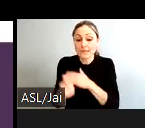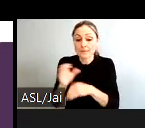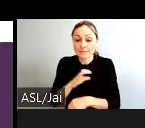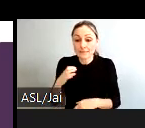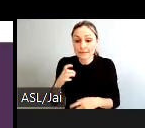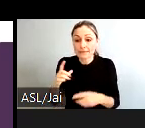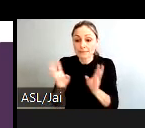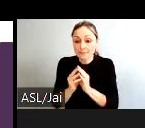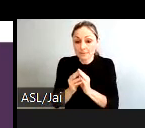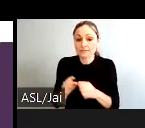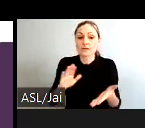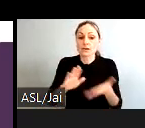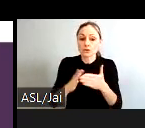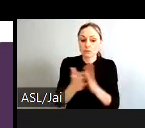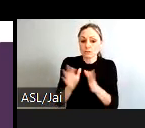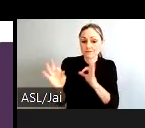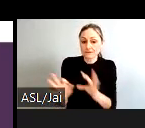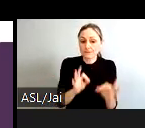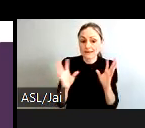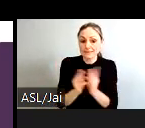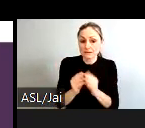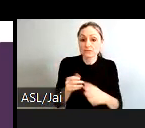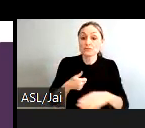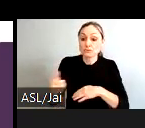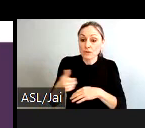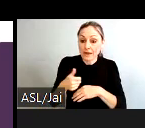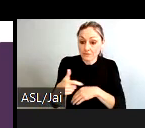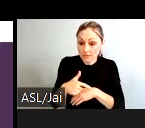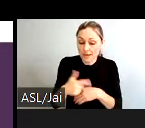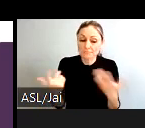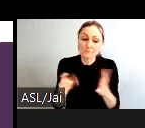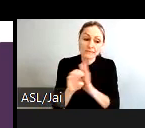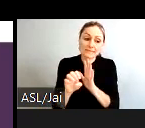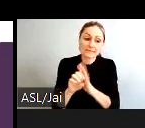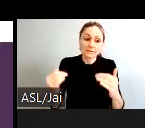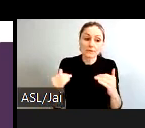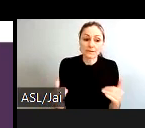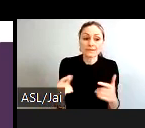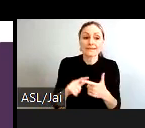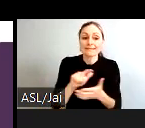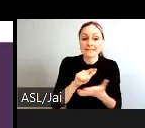community feedback sessions or travel time. Statutorily prescribed duties may be